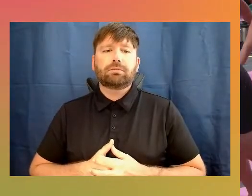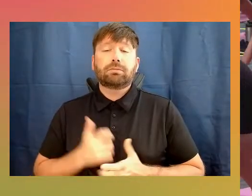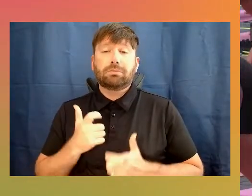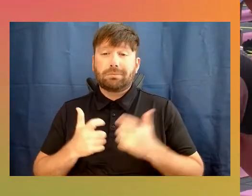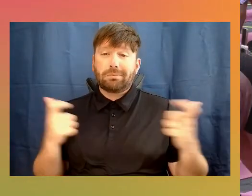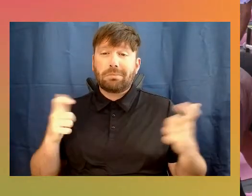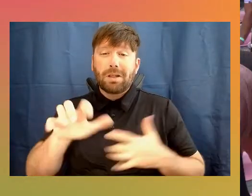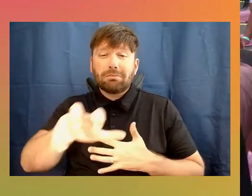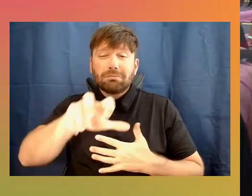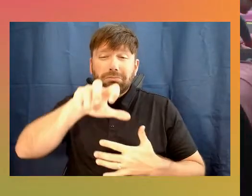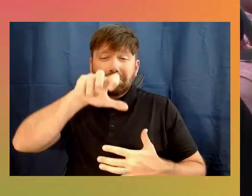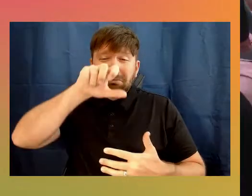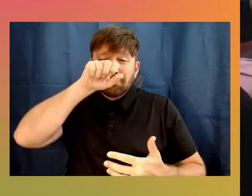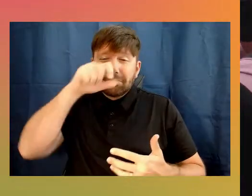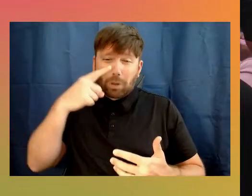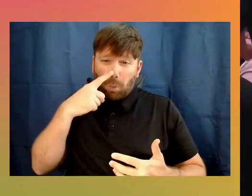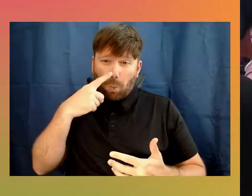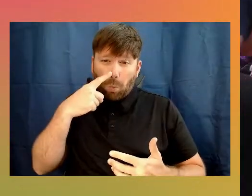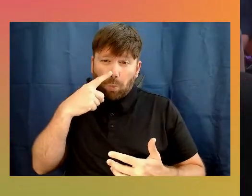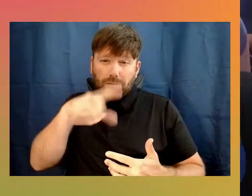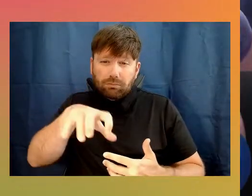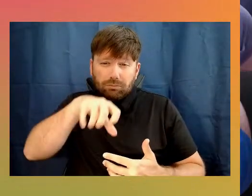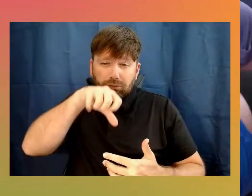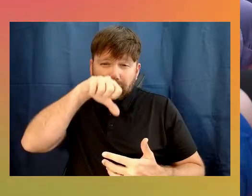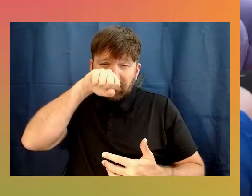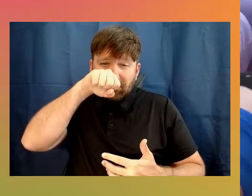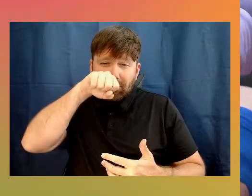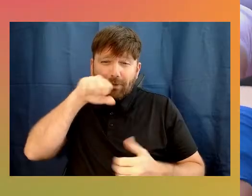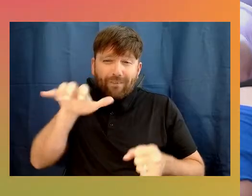SHAKE THE HEAD YES. NOD THE HEAD NO.